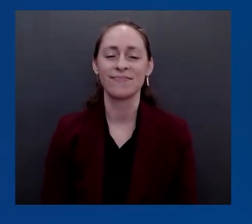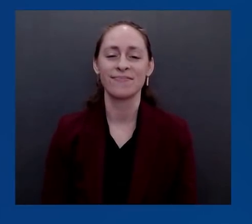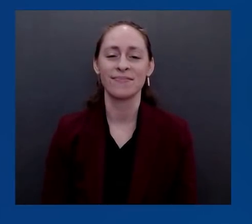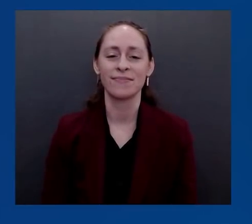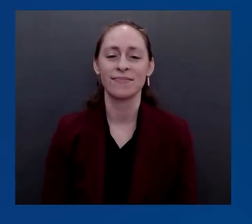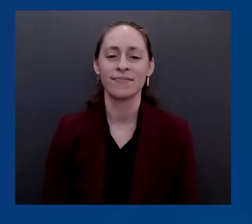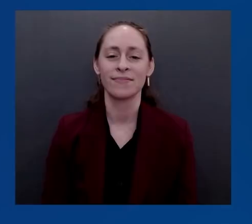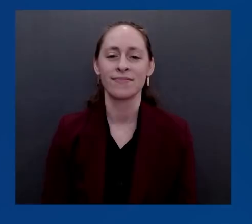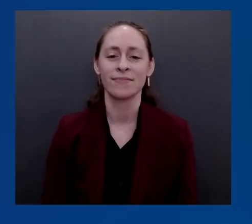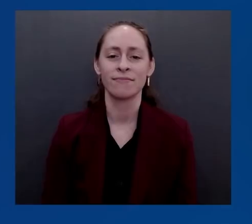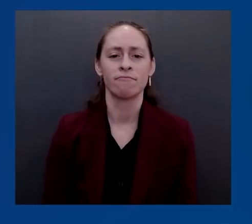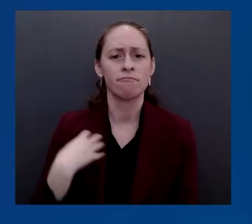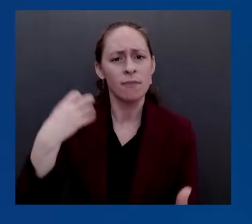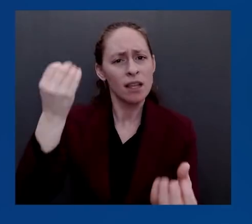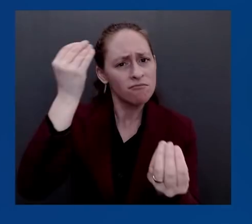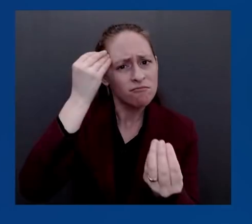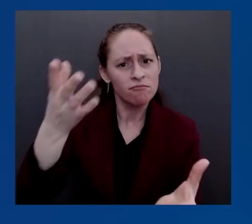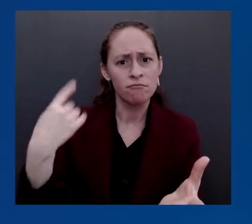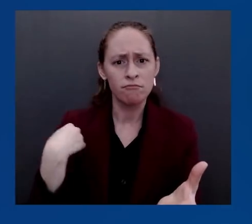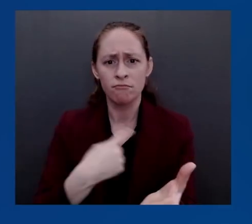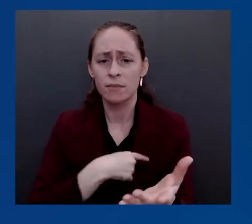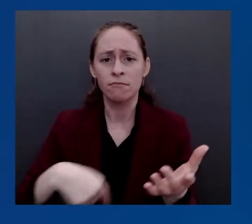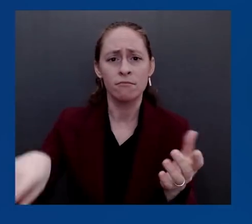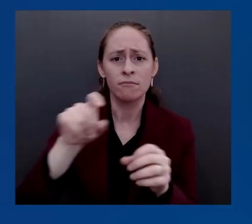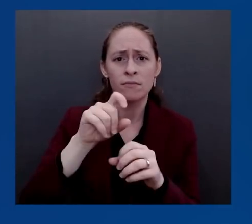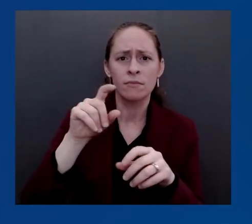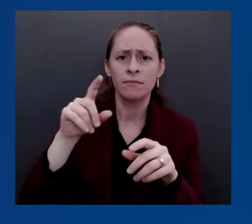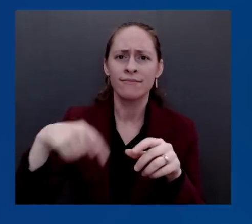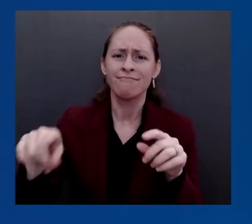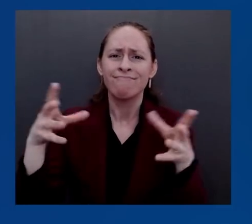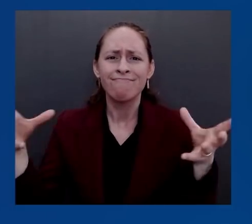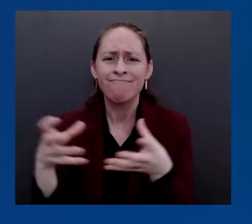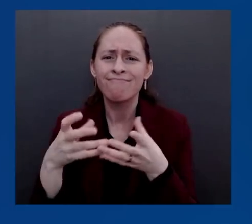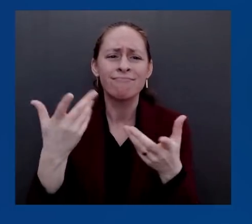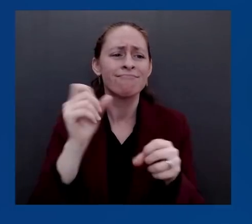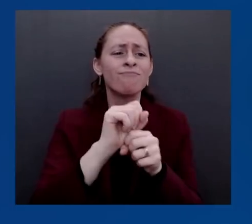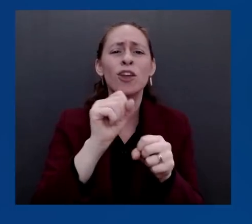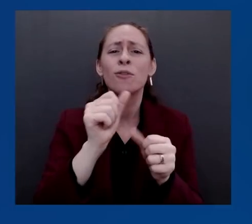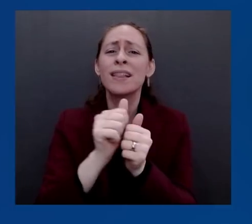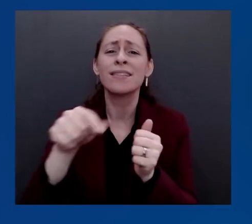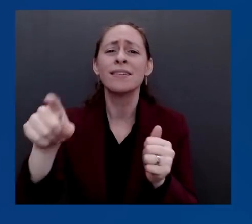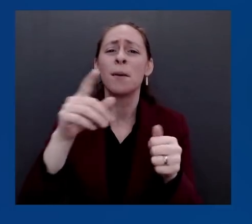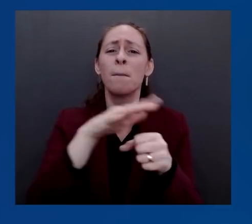local public health leaders, governors, business leaders, and partners across our health agencies